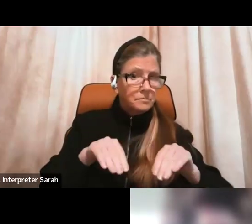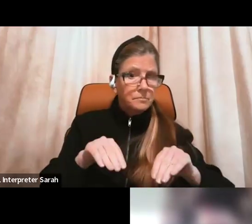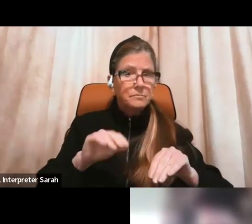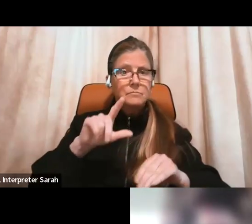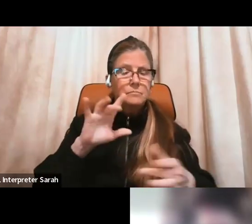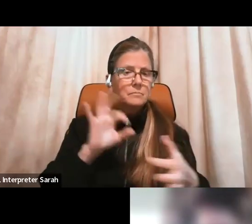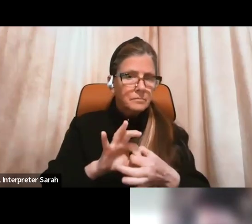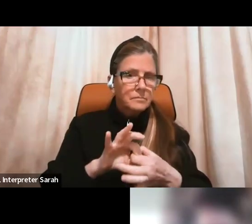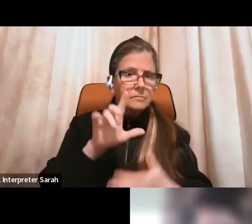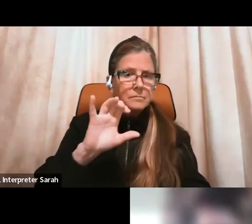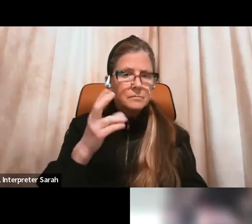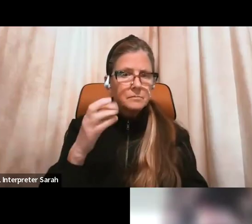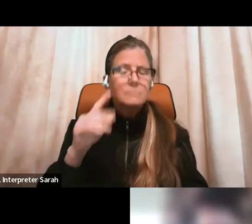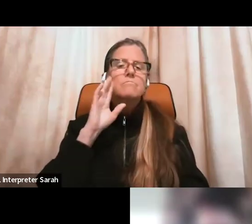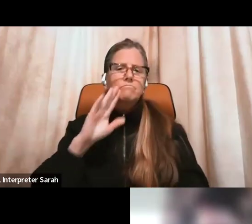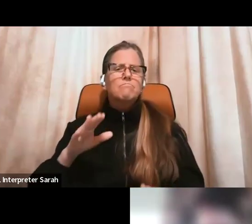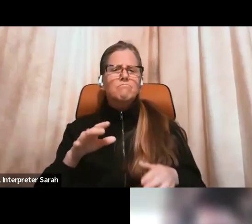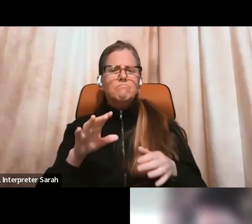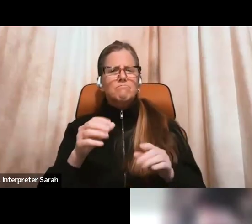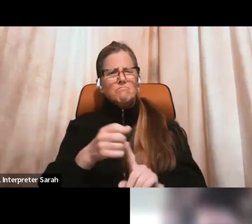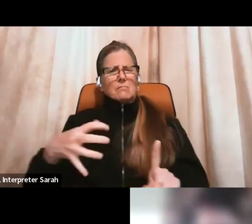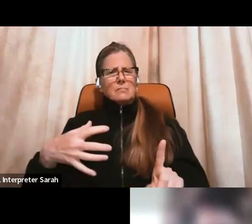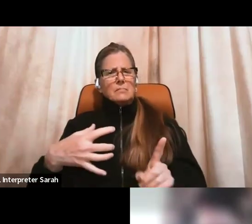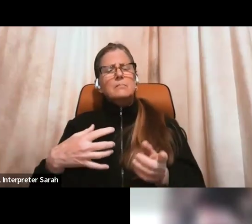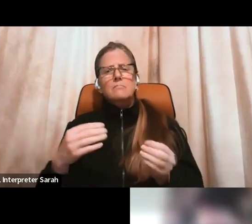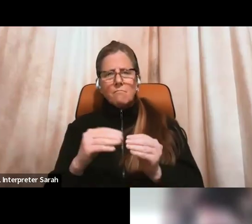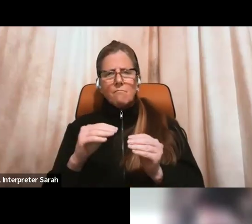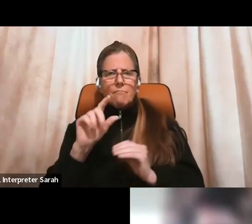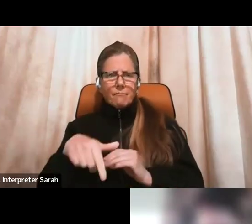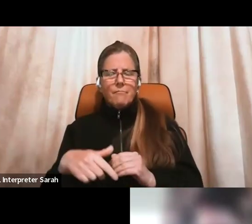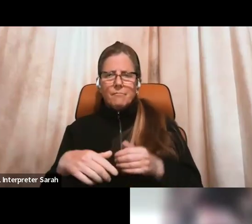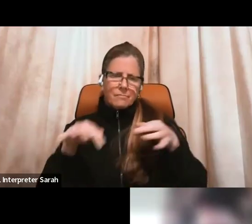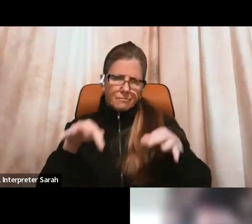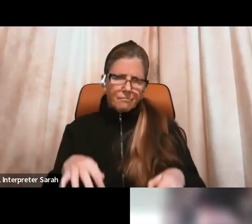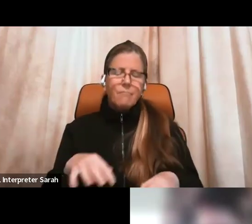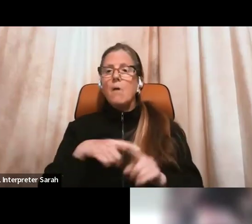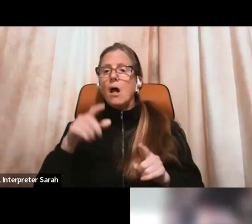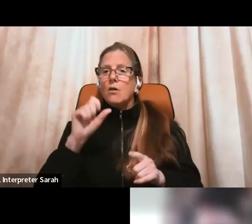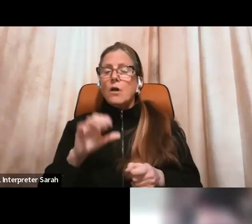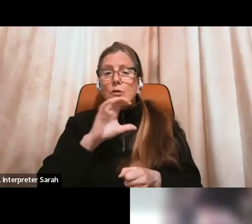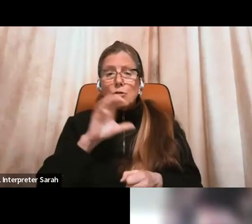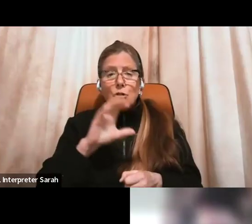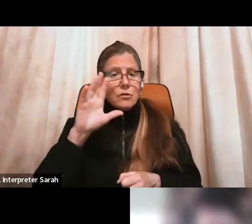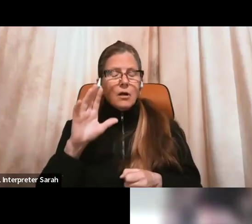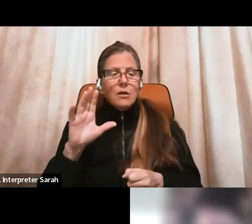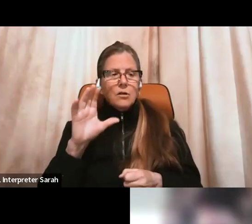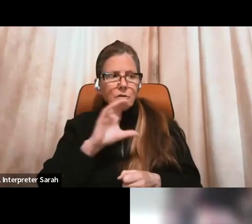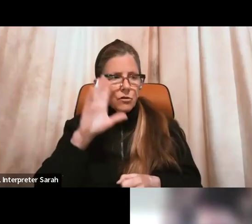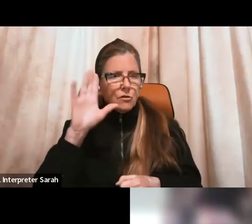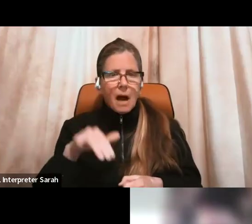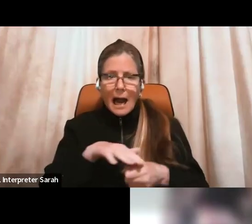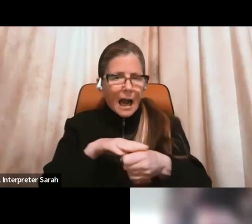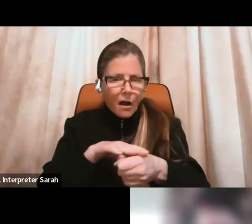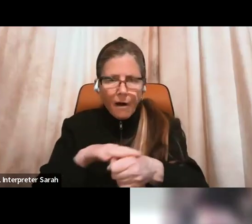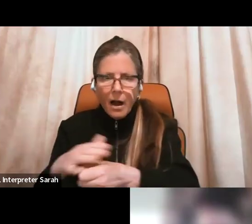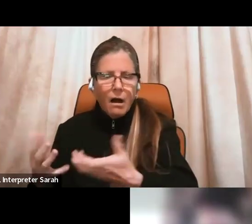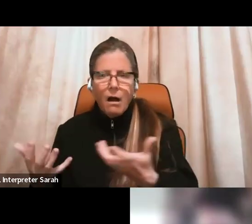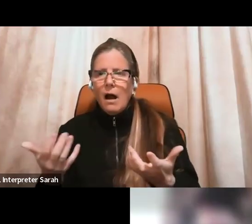talk a little bit more about it later, but you can search by area for available programs and other